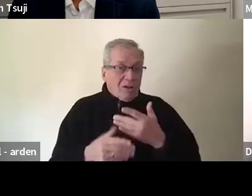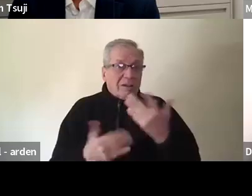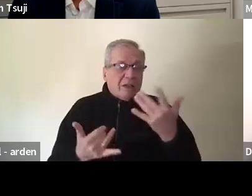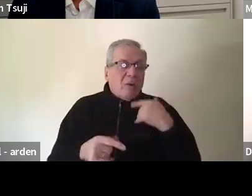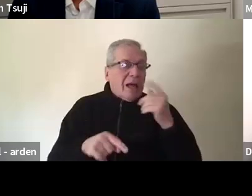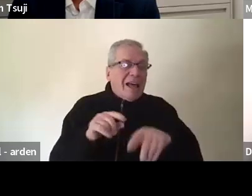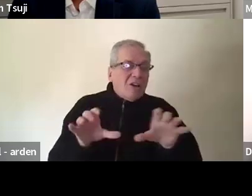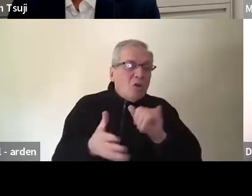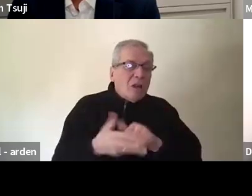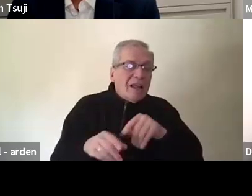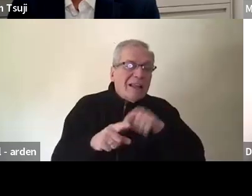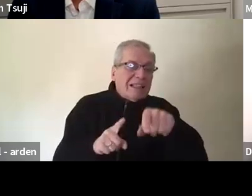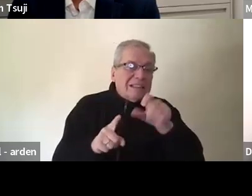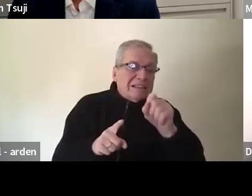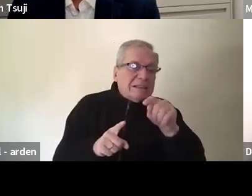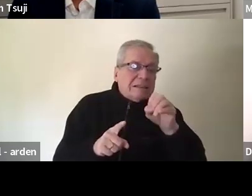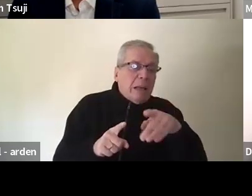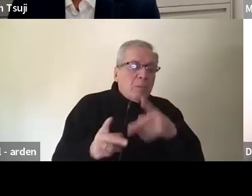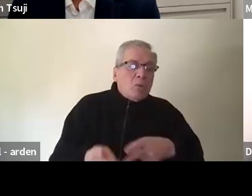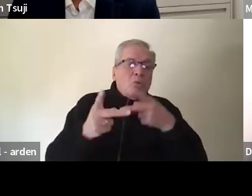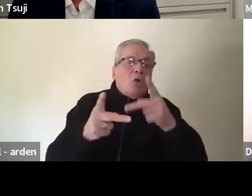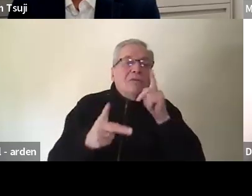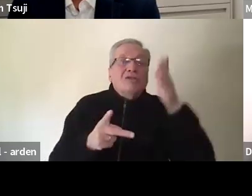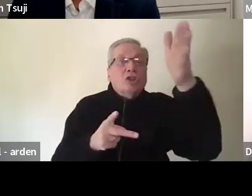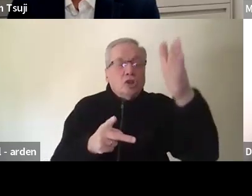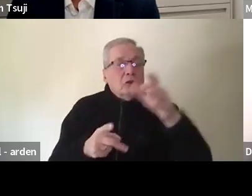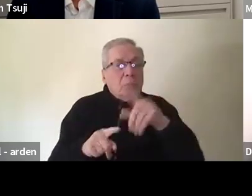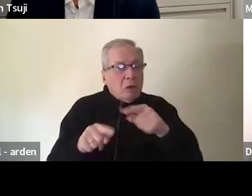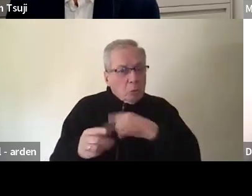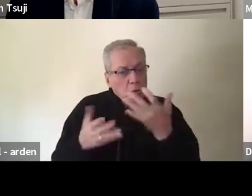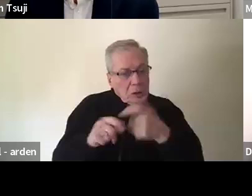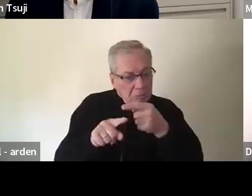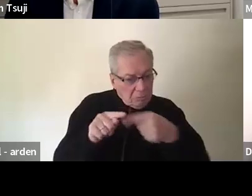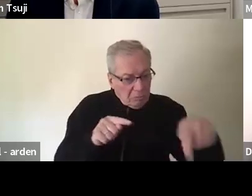found a workaround where we have required courses for the degree programs and that is